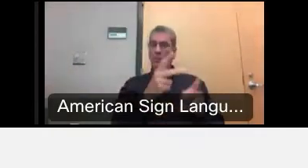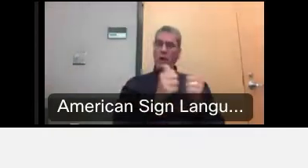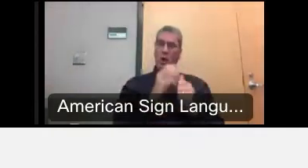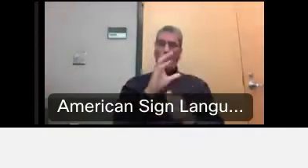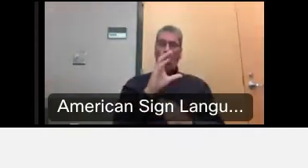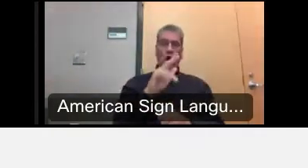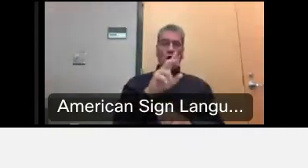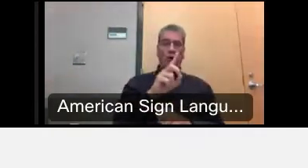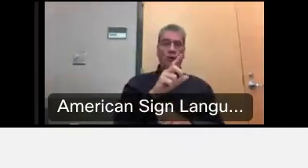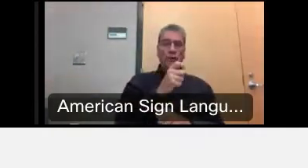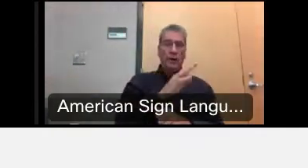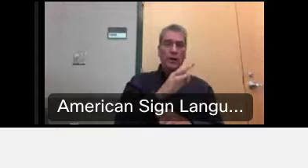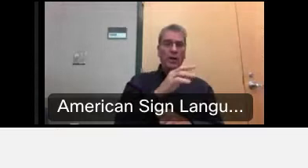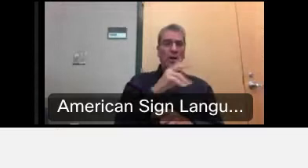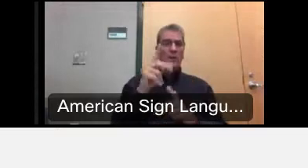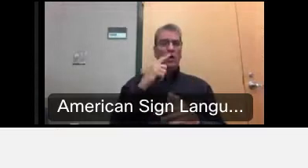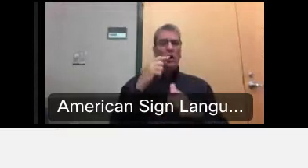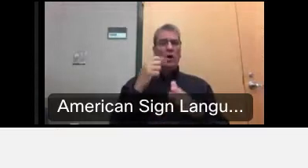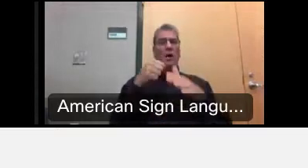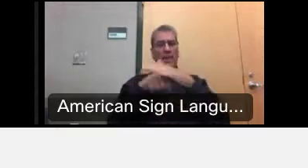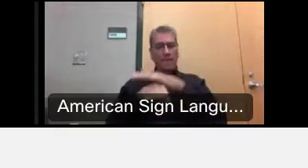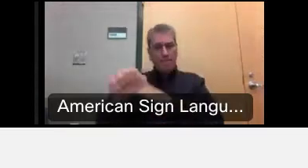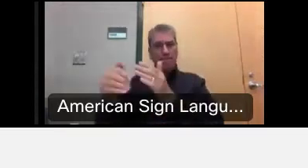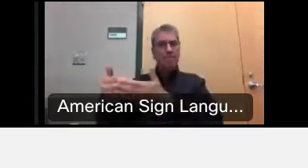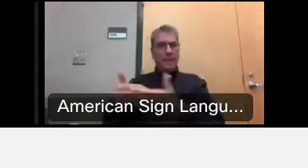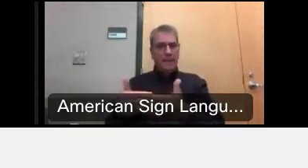women delivering babies and 5 year olds that need their appendix out, and families that